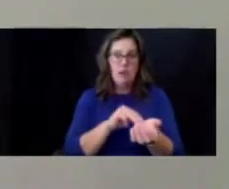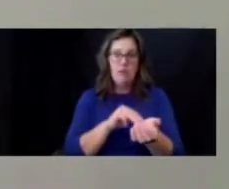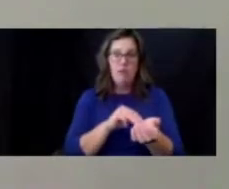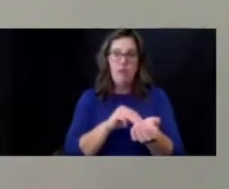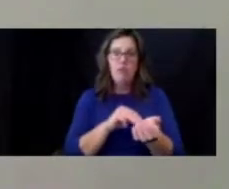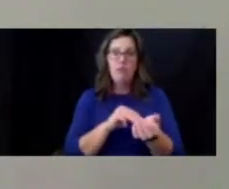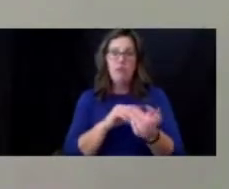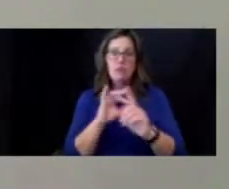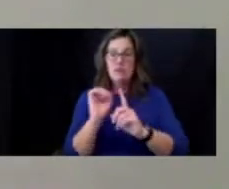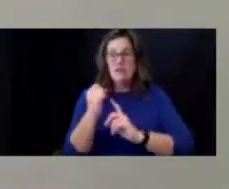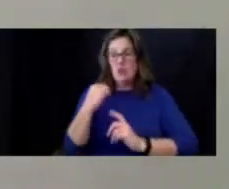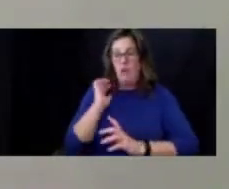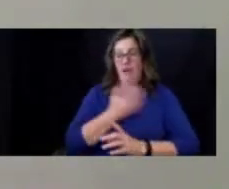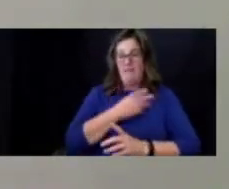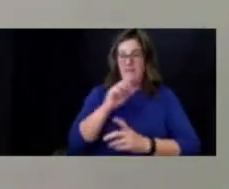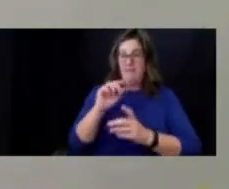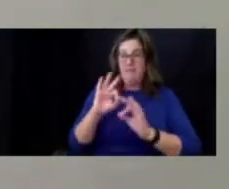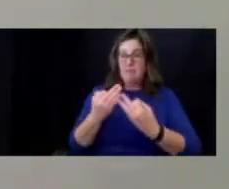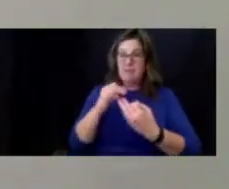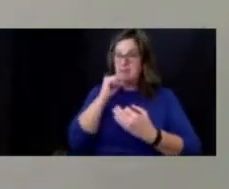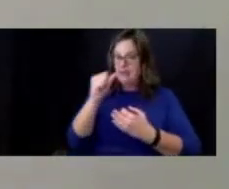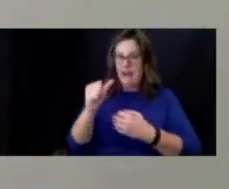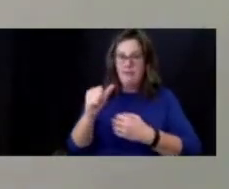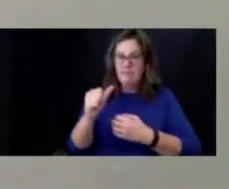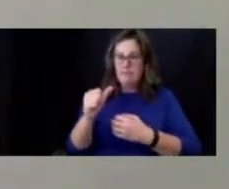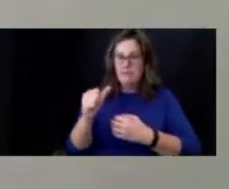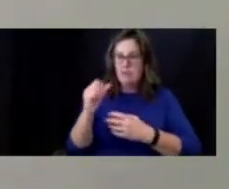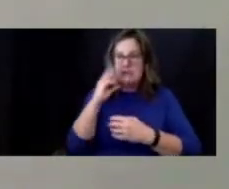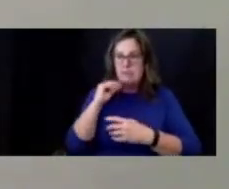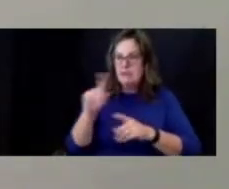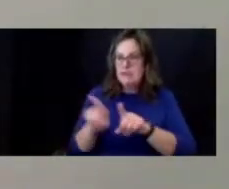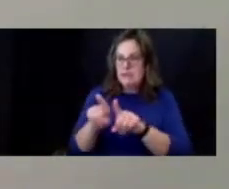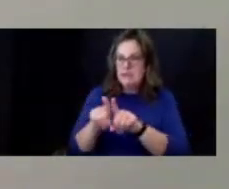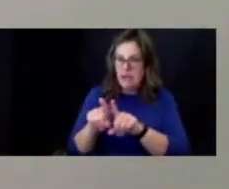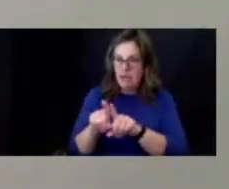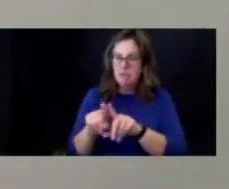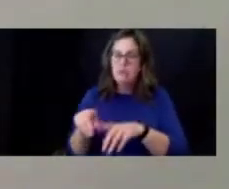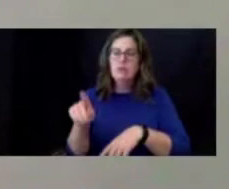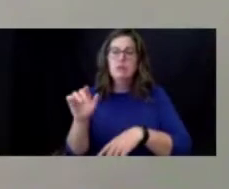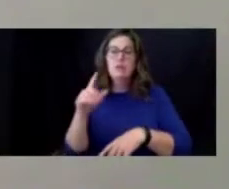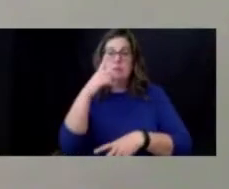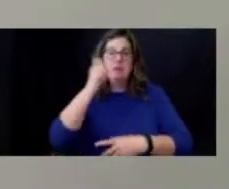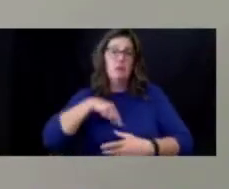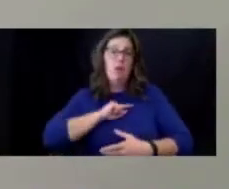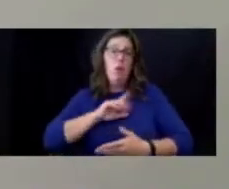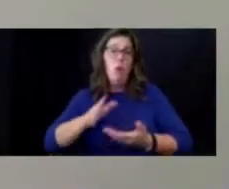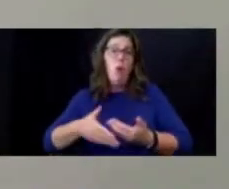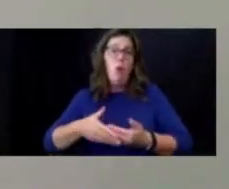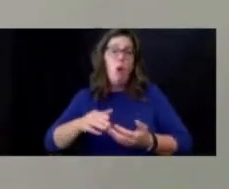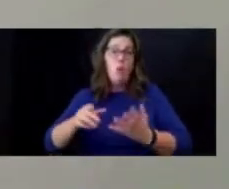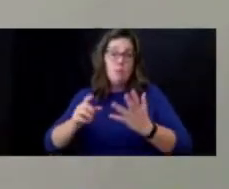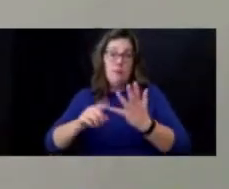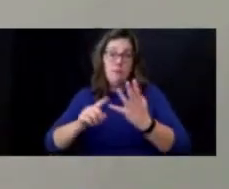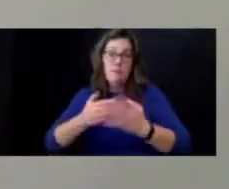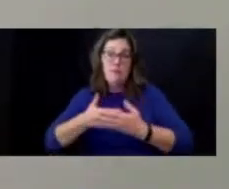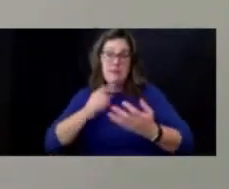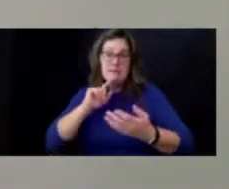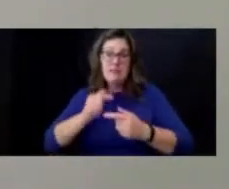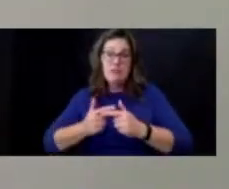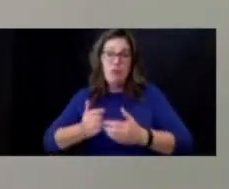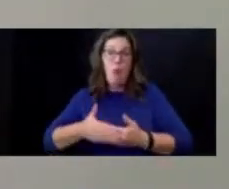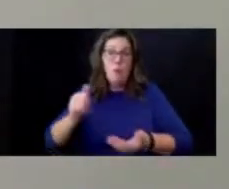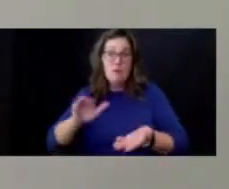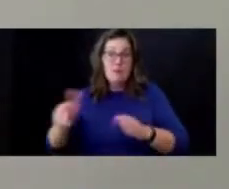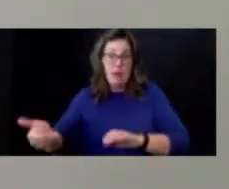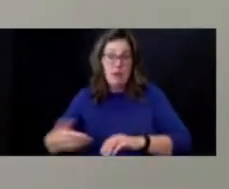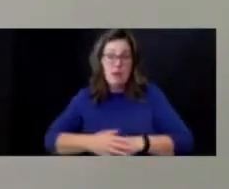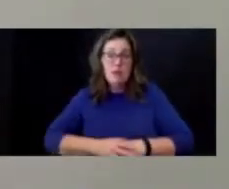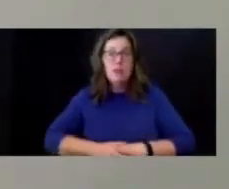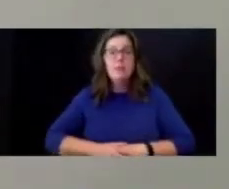because we almost lost my baby sister and then you fast forward to 2012 and we lost our baby sister